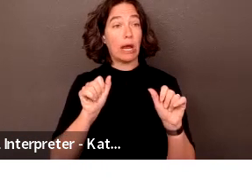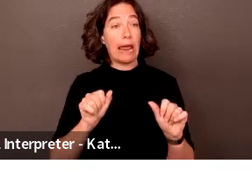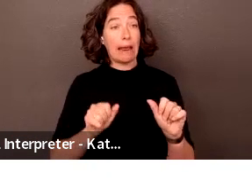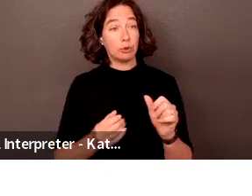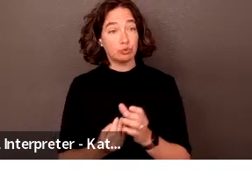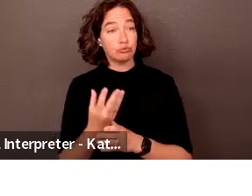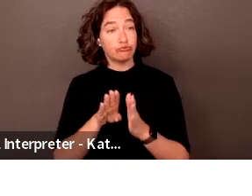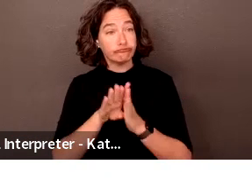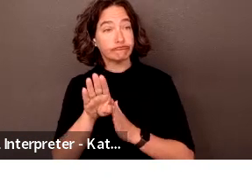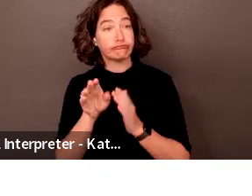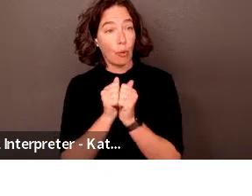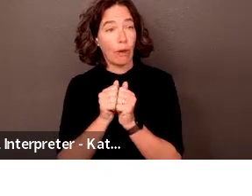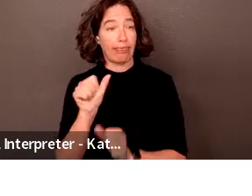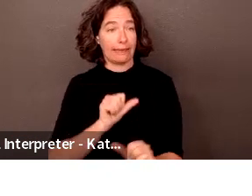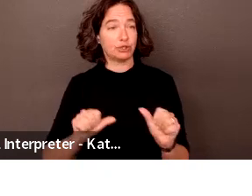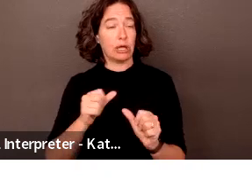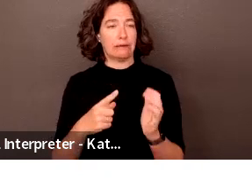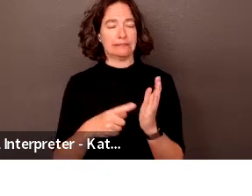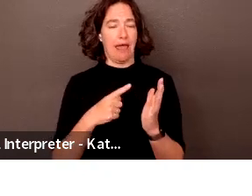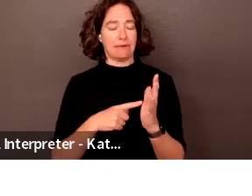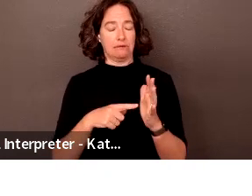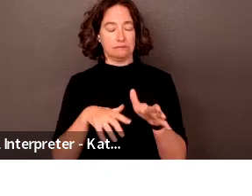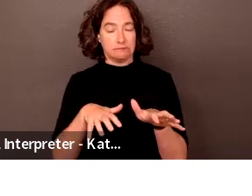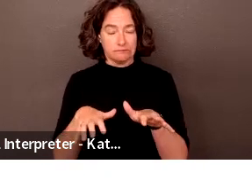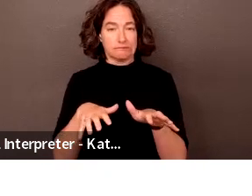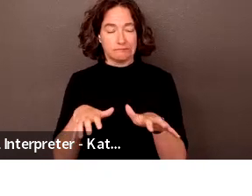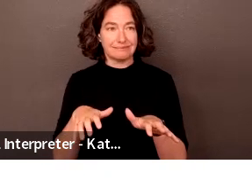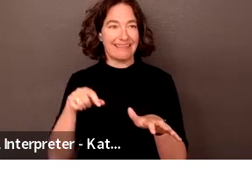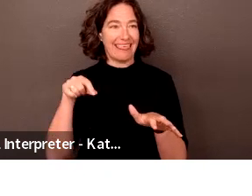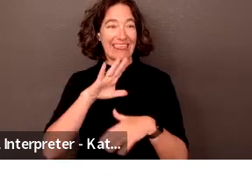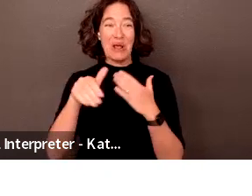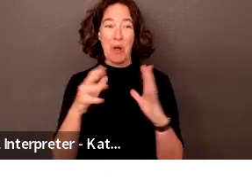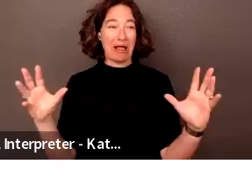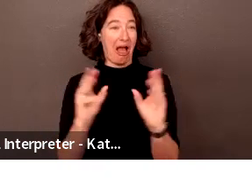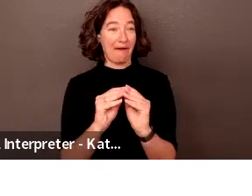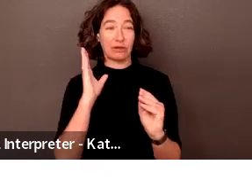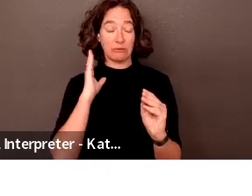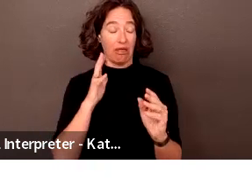As you see, practicing inclusion is worth the time it takes even if it